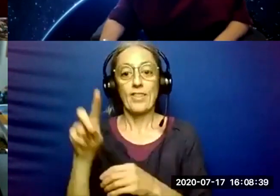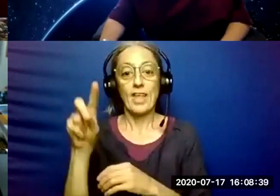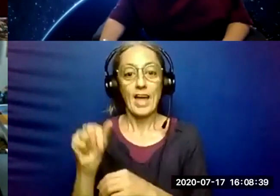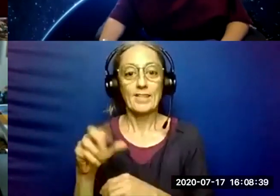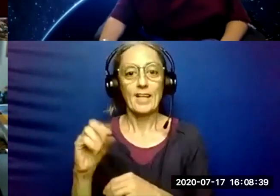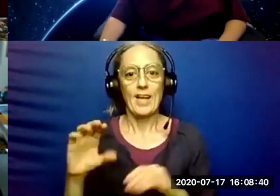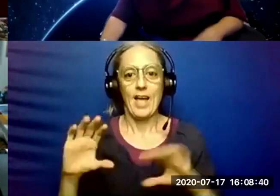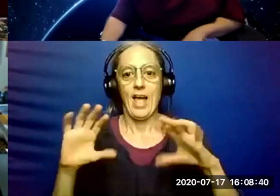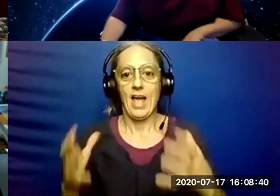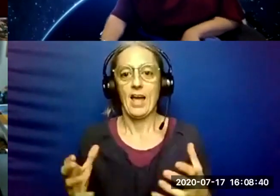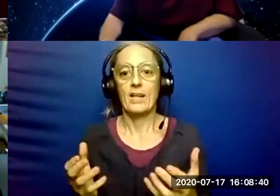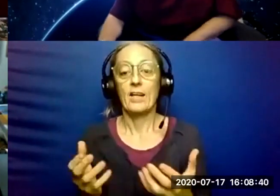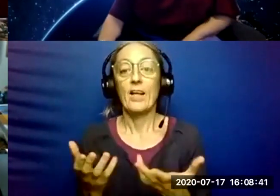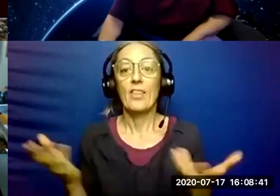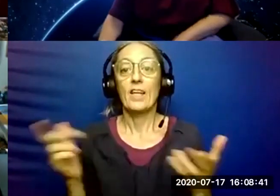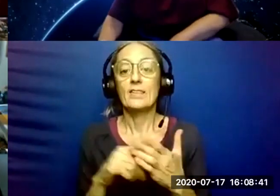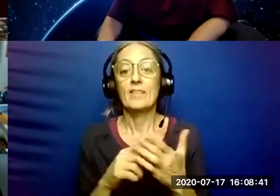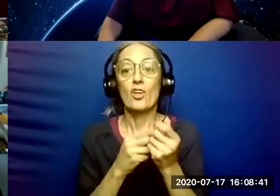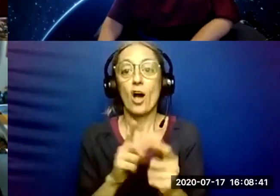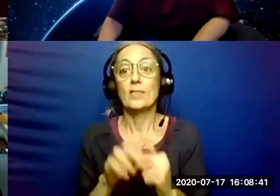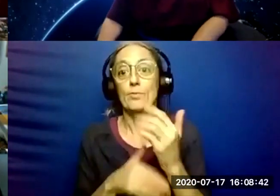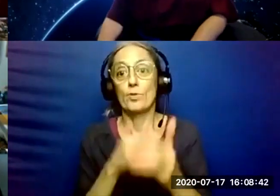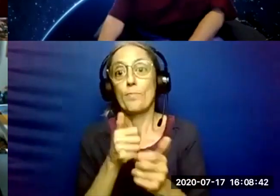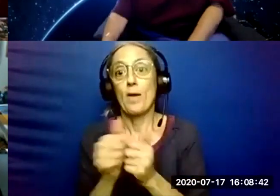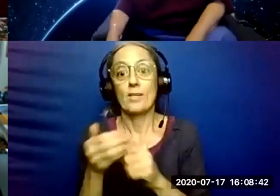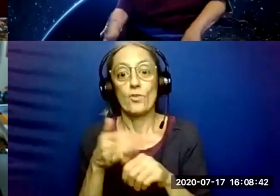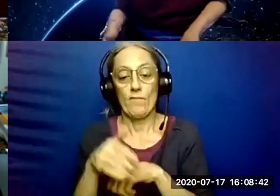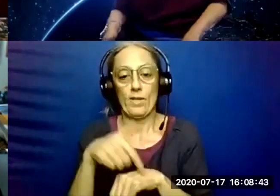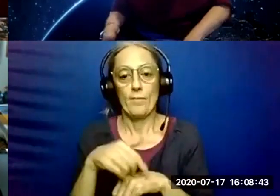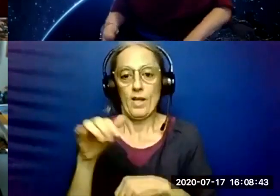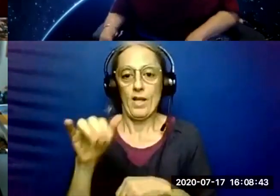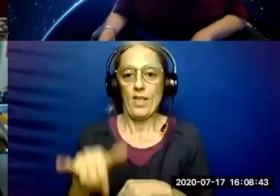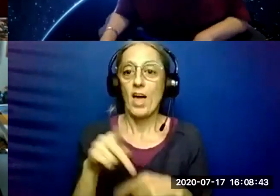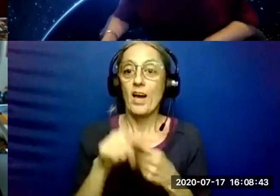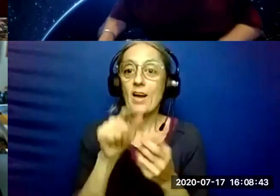But such laws and movements must be lasting